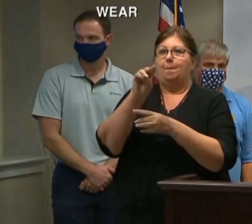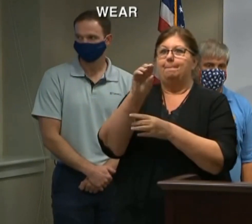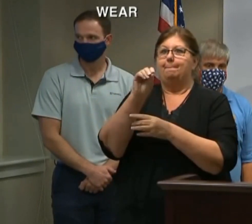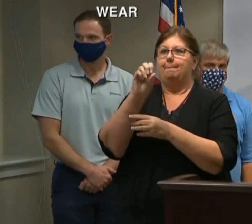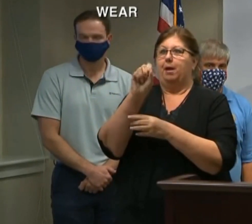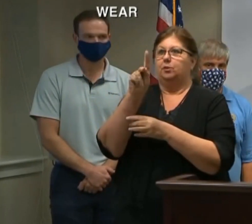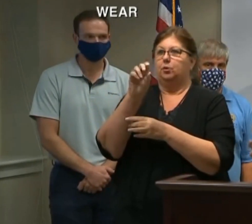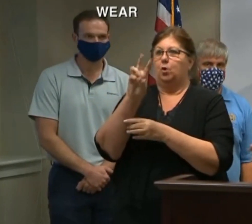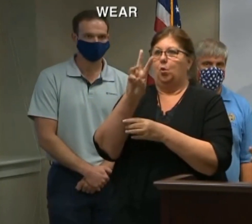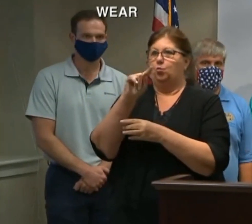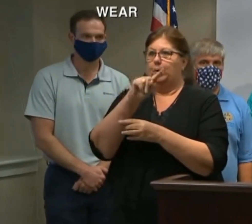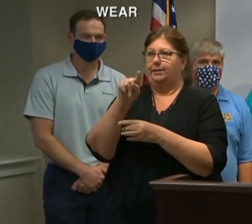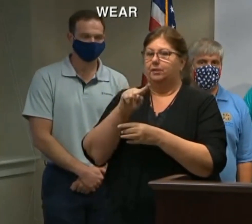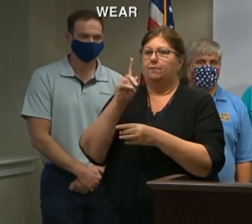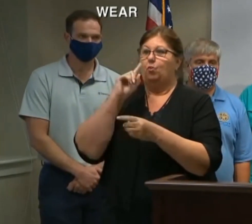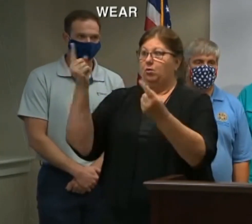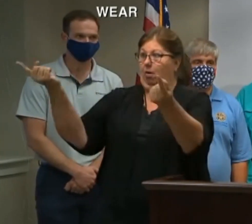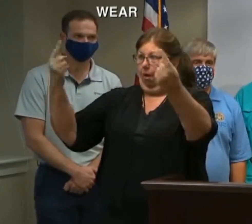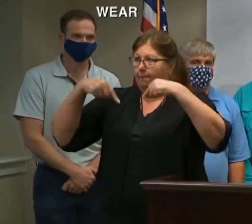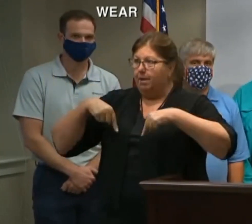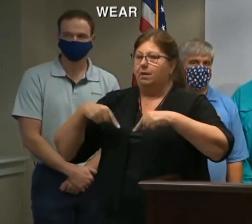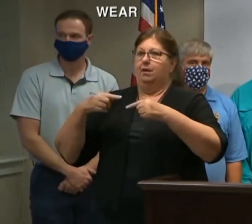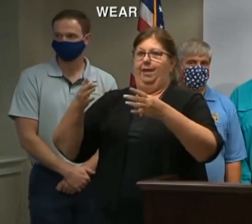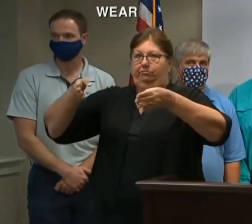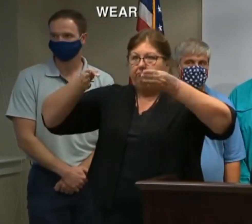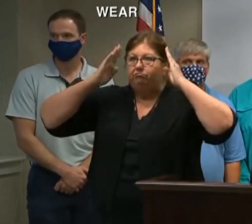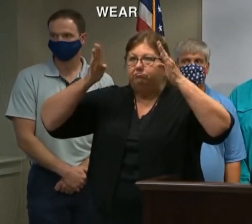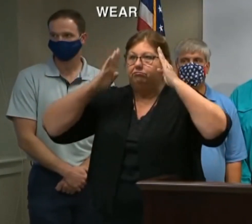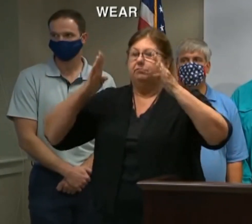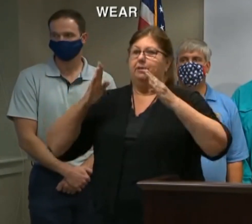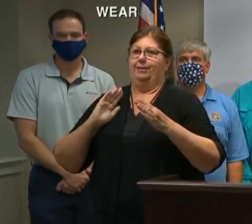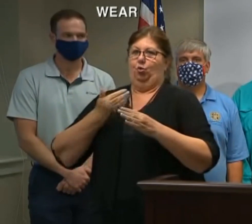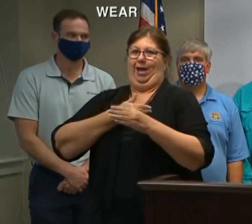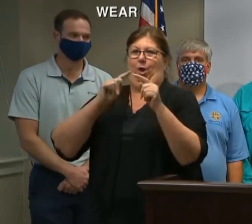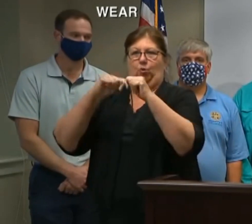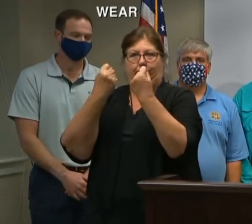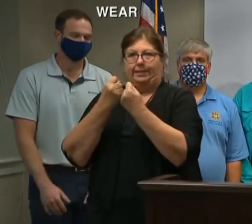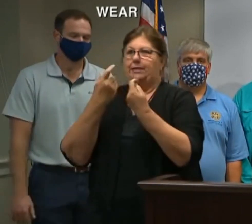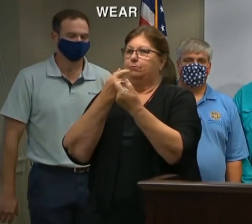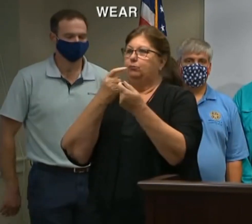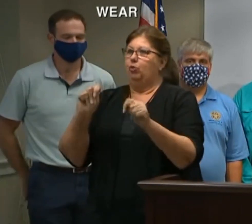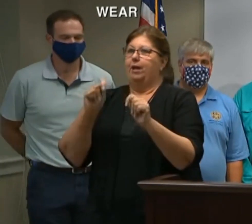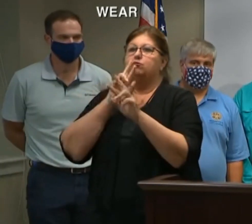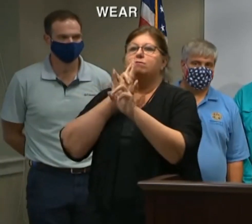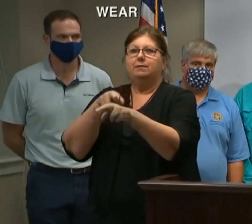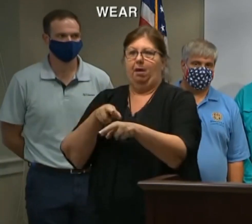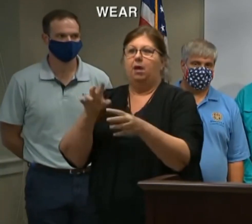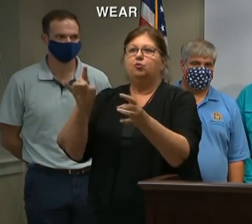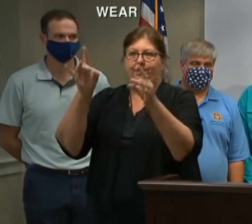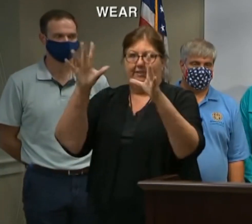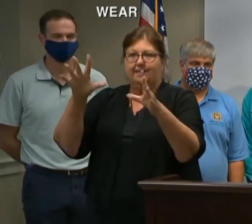attention to the great team that we've got here in escambia county working to respond to this disaster what we've seen is that each of these